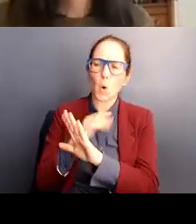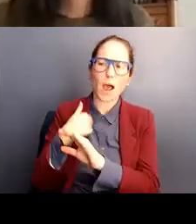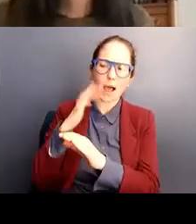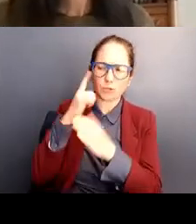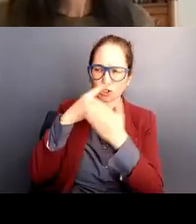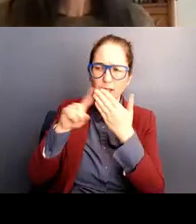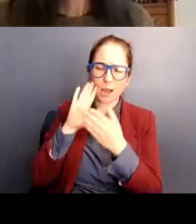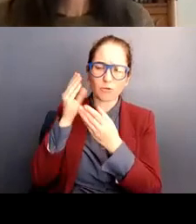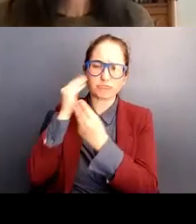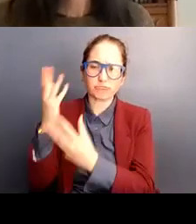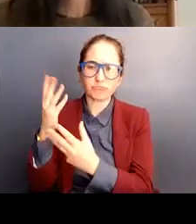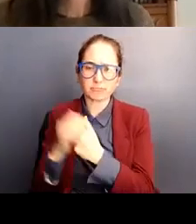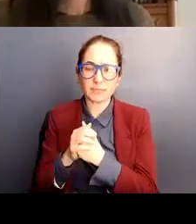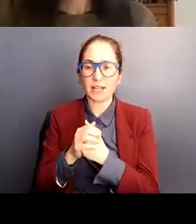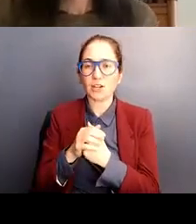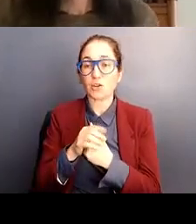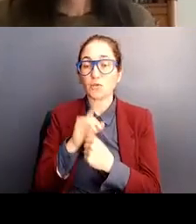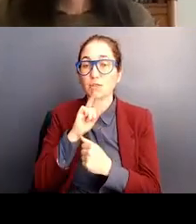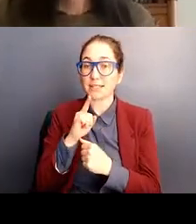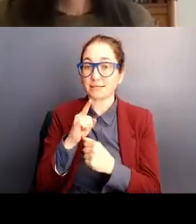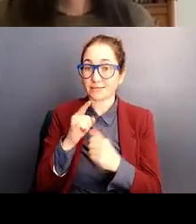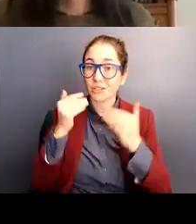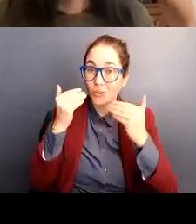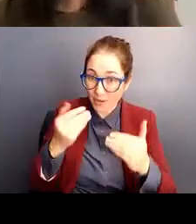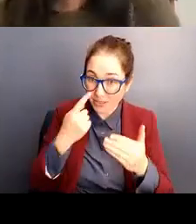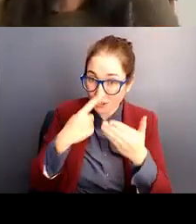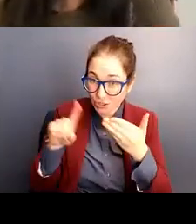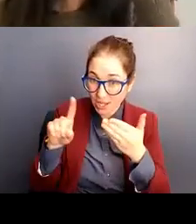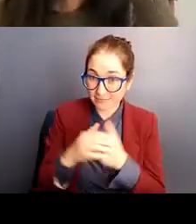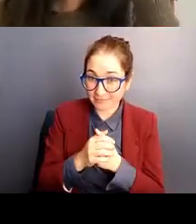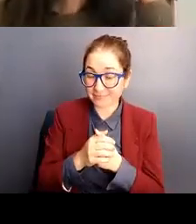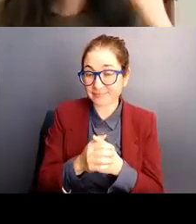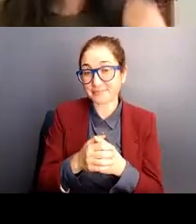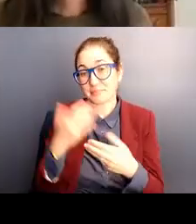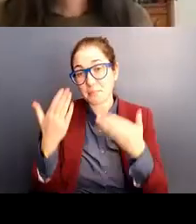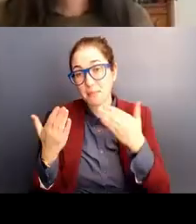And then really sincerely check. That could mean talking with colleagues, but